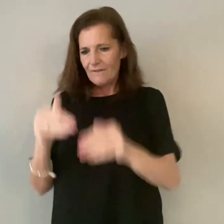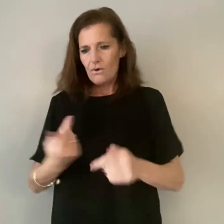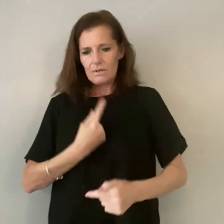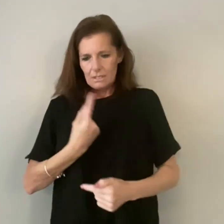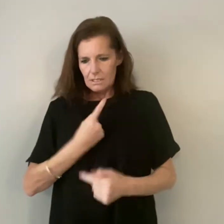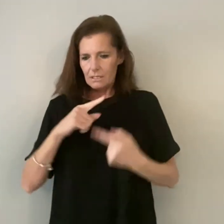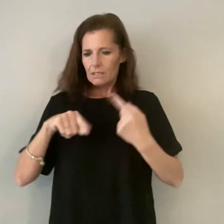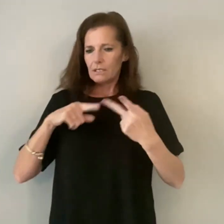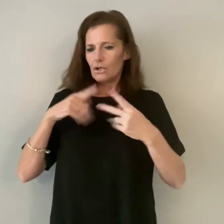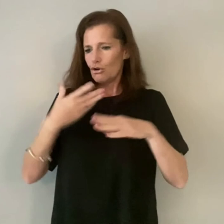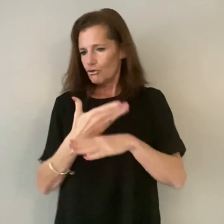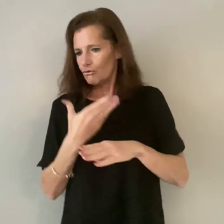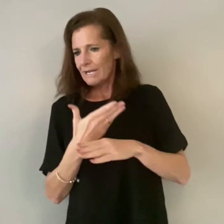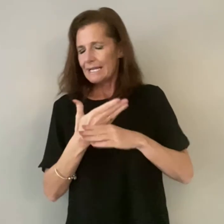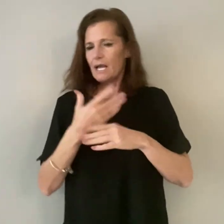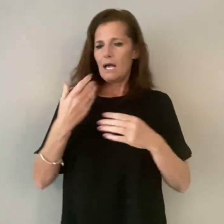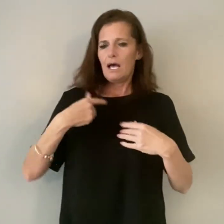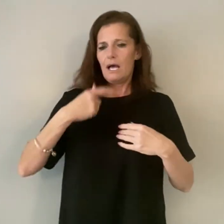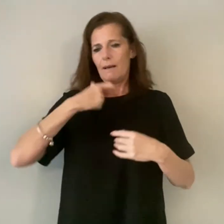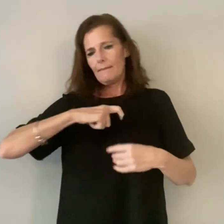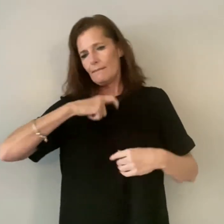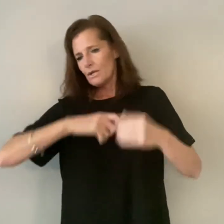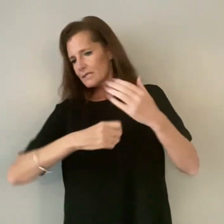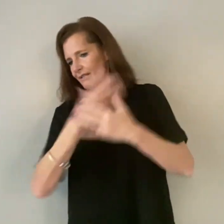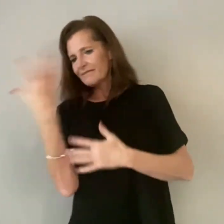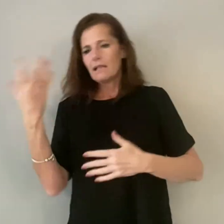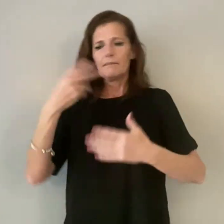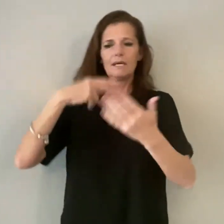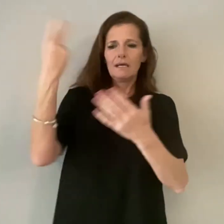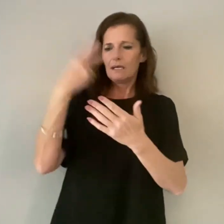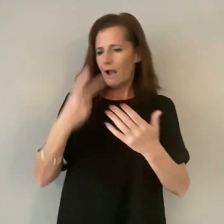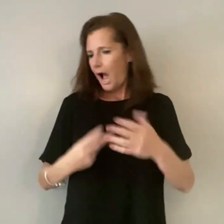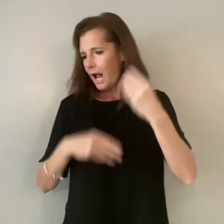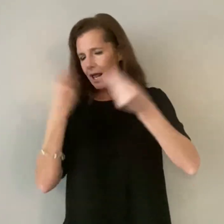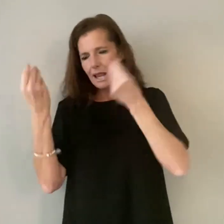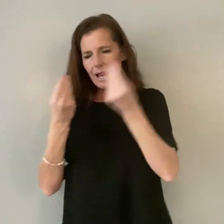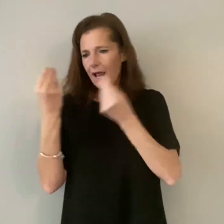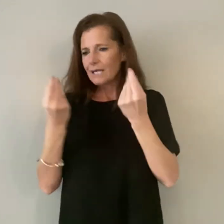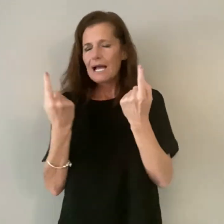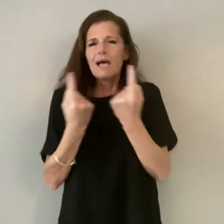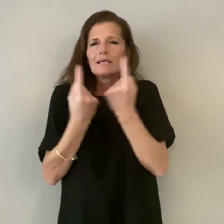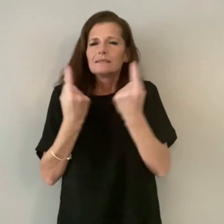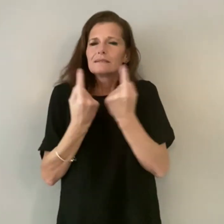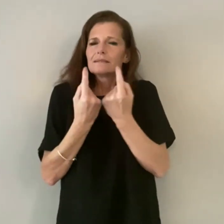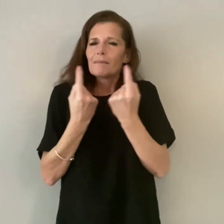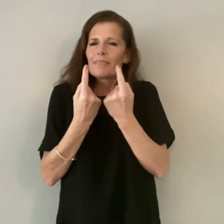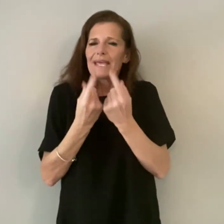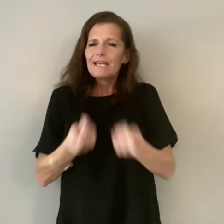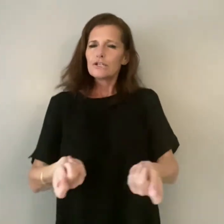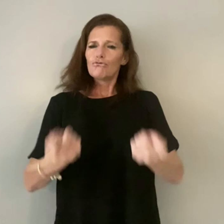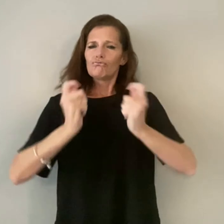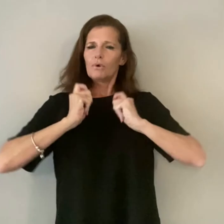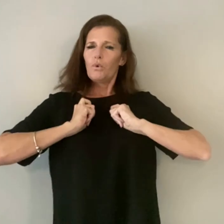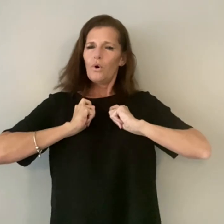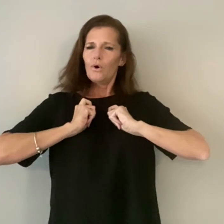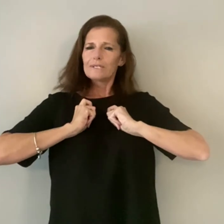focused on yourself, your career, your... Sort of how you want to develop it in art forms and so on. And actually there's something exceptionally rewarding